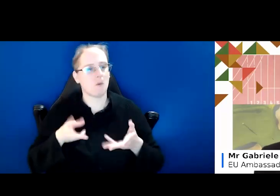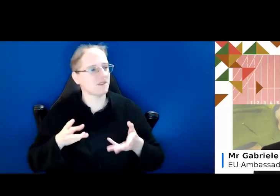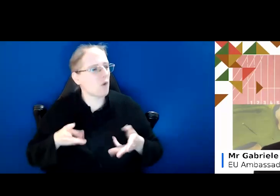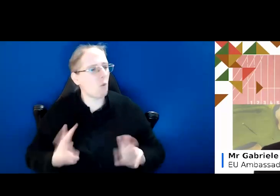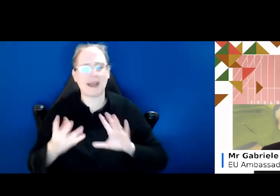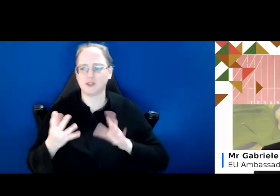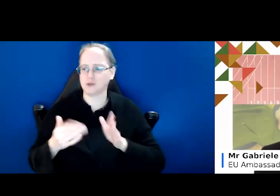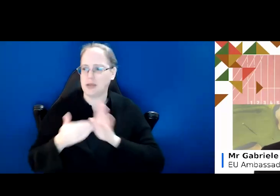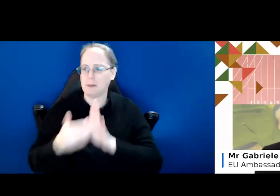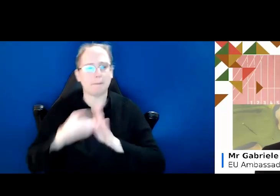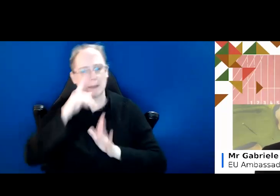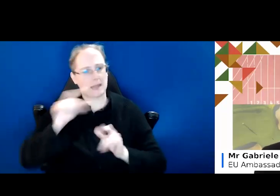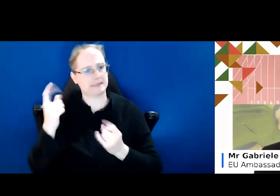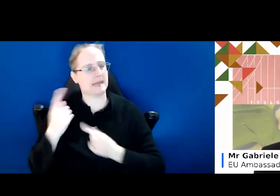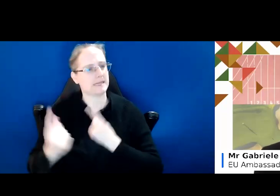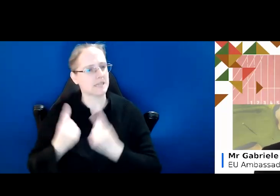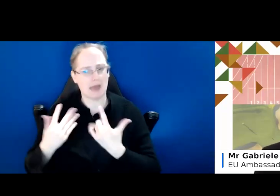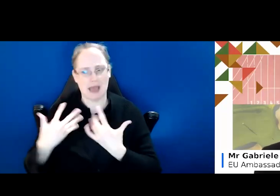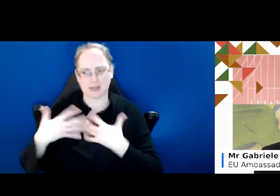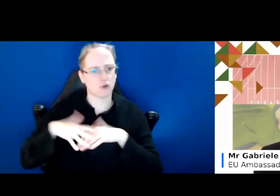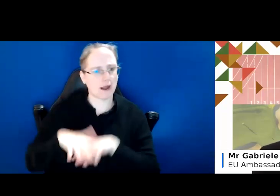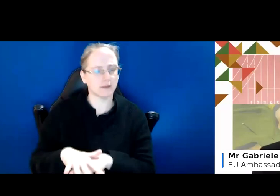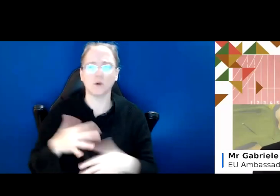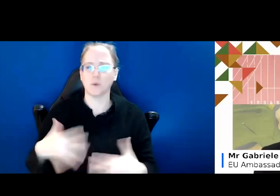and and thank you for organizing this because it's it's